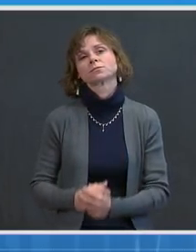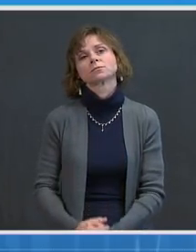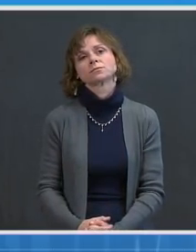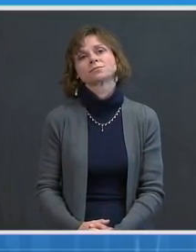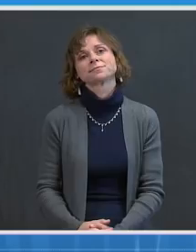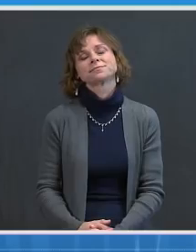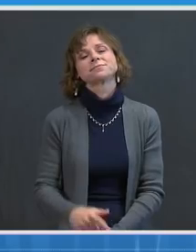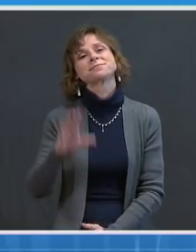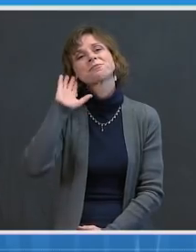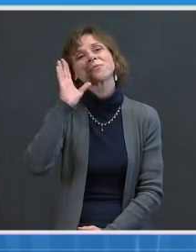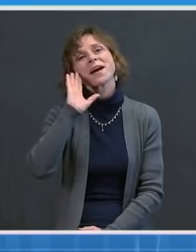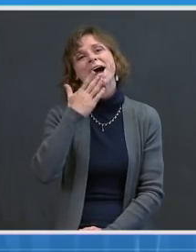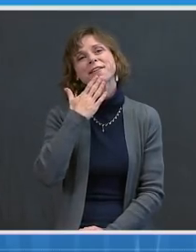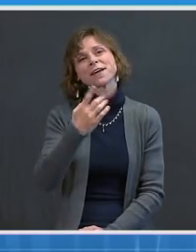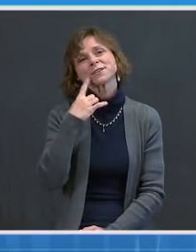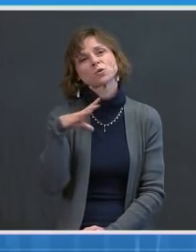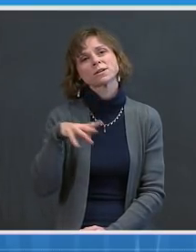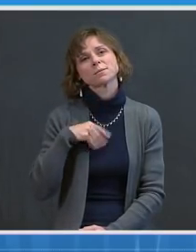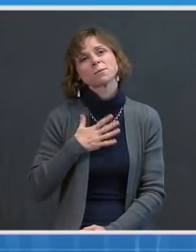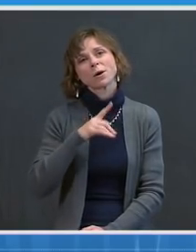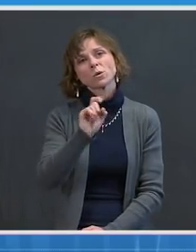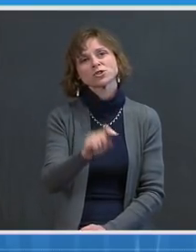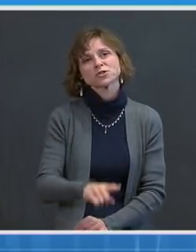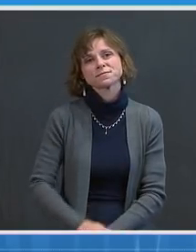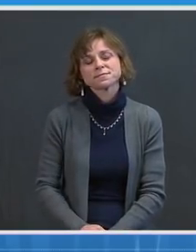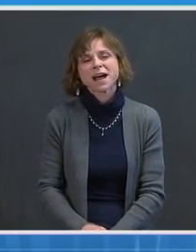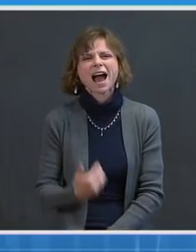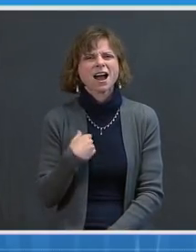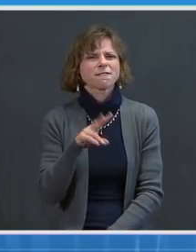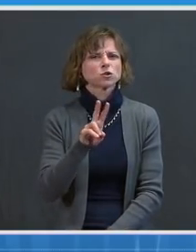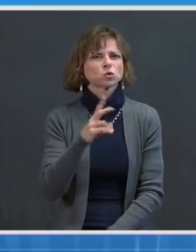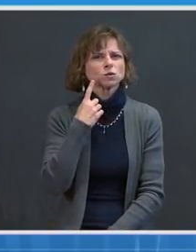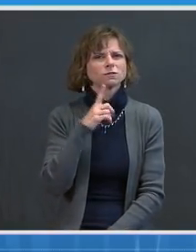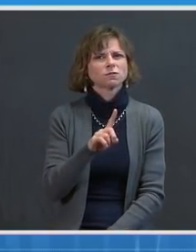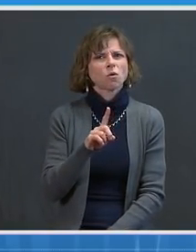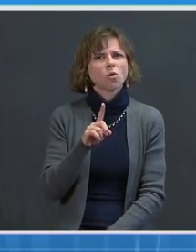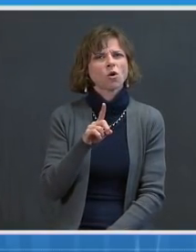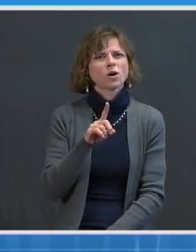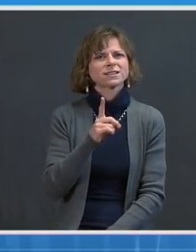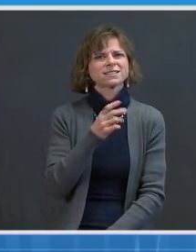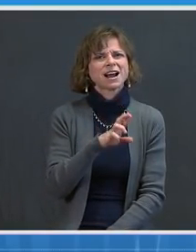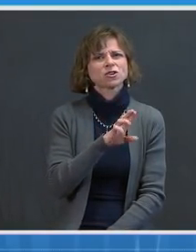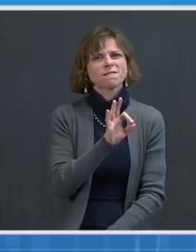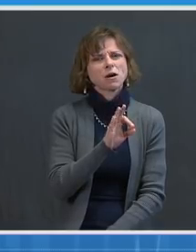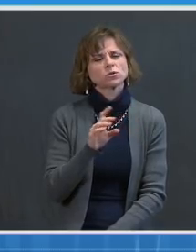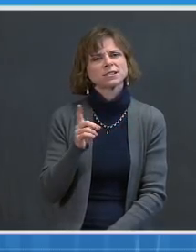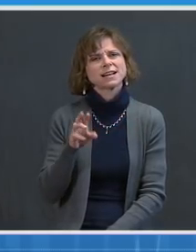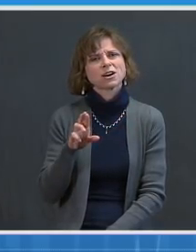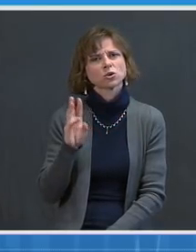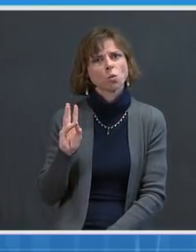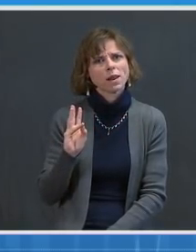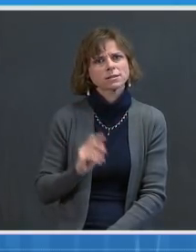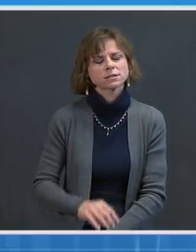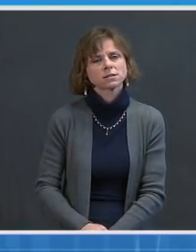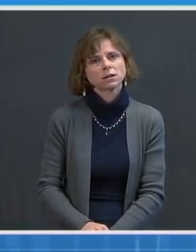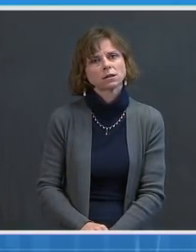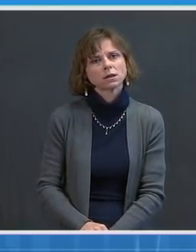The Press: Hi, thanks for taking my question. Two questions for Dr. Fauci and Dr. Walensky. First, the CDC has said antibodies,